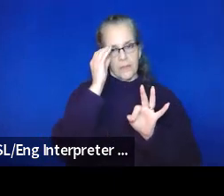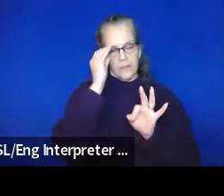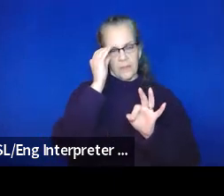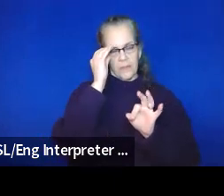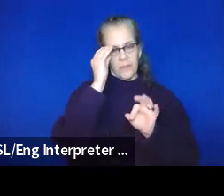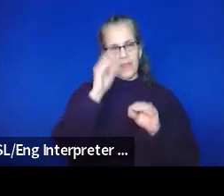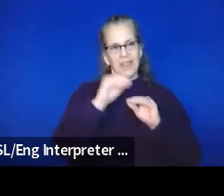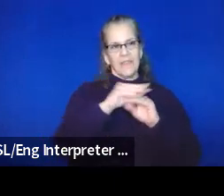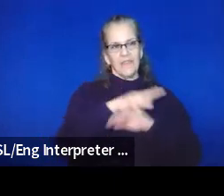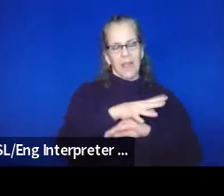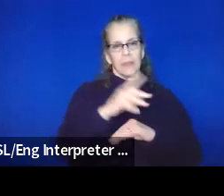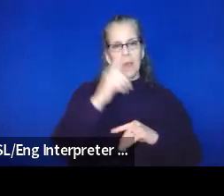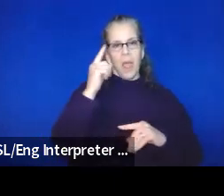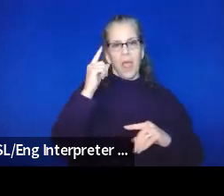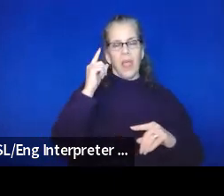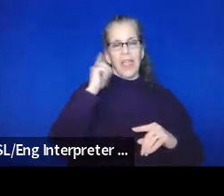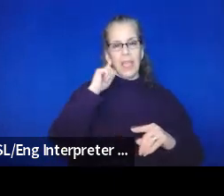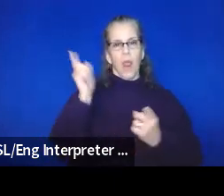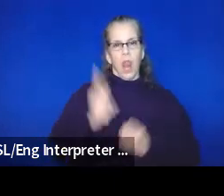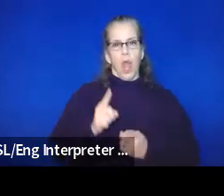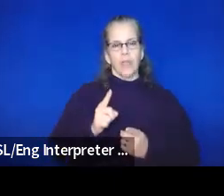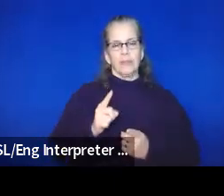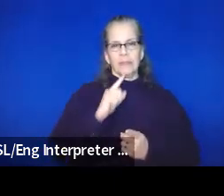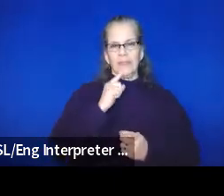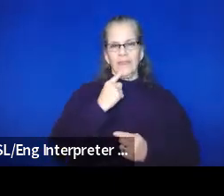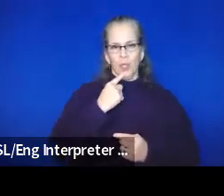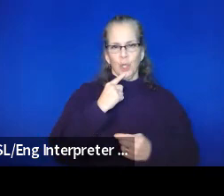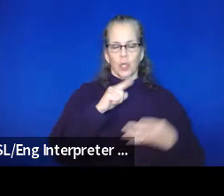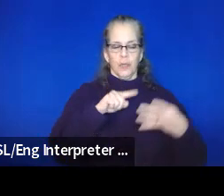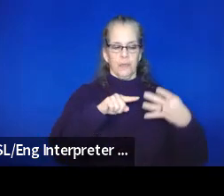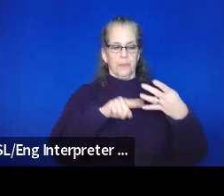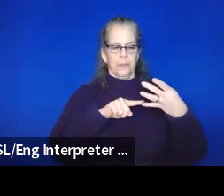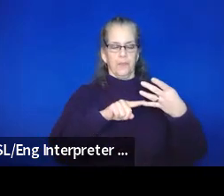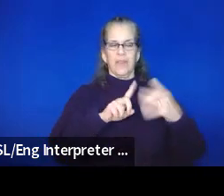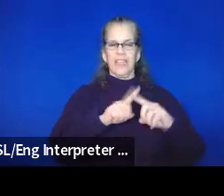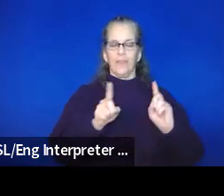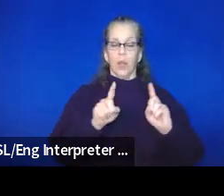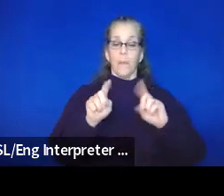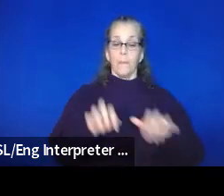Pitch is frequency or the differences between the piano keys on a keyboard, and typical